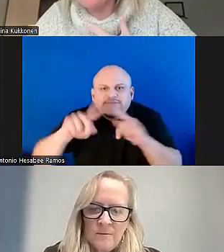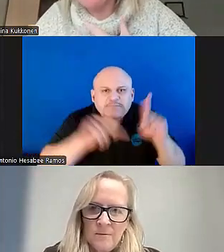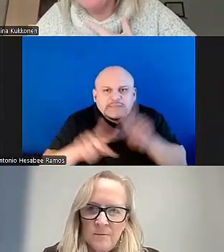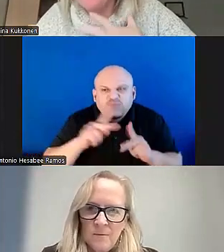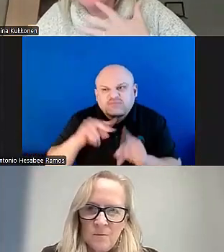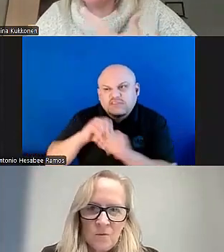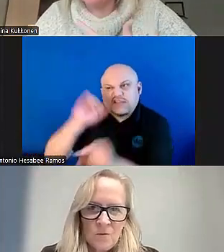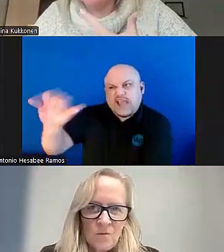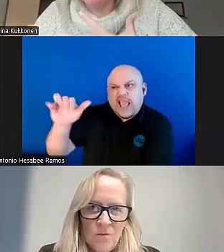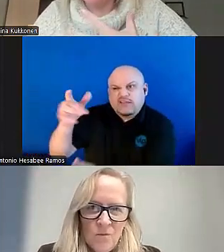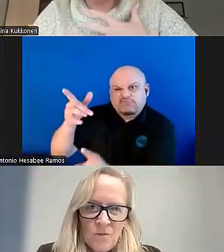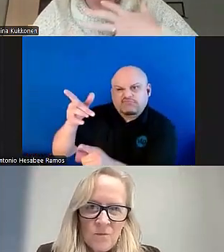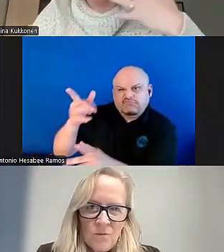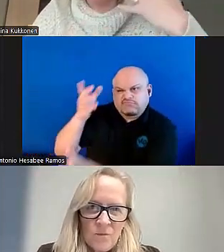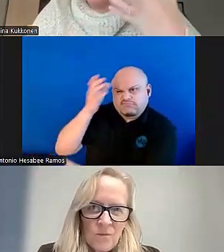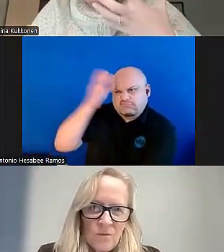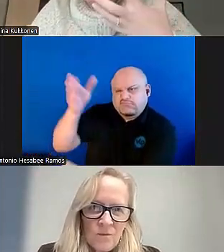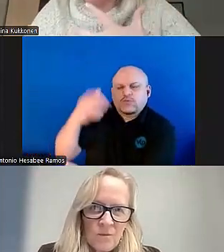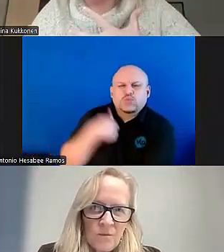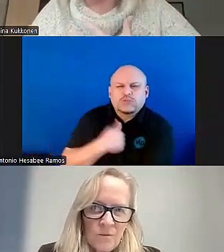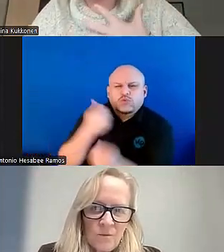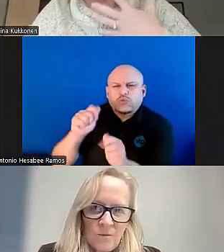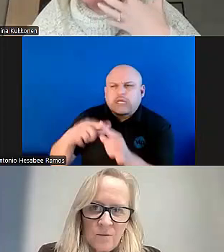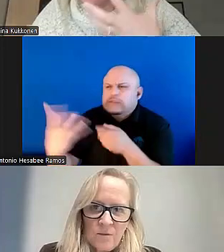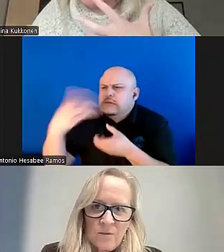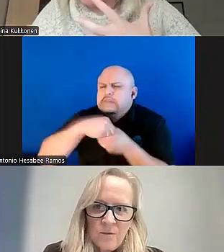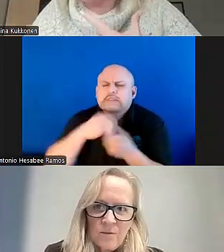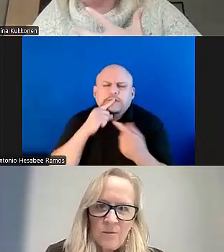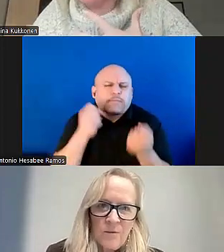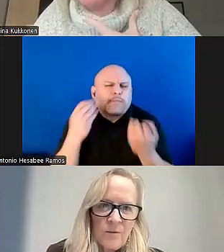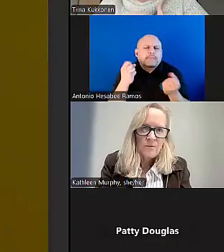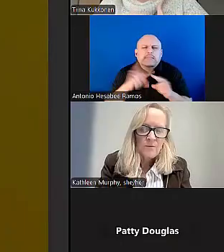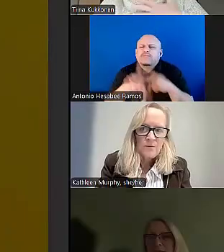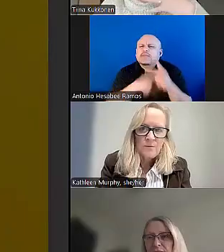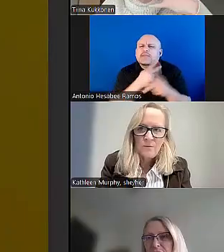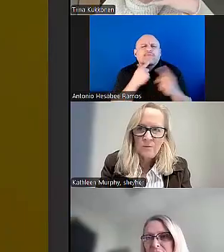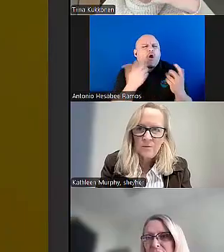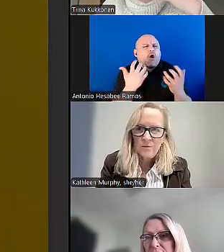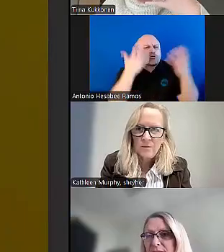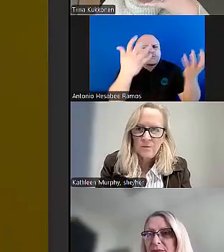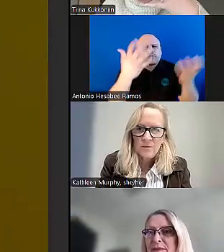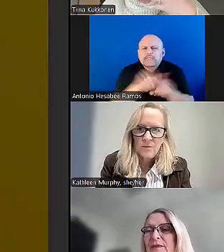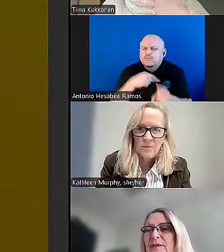to include as many different types of audiences as we possibly can and different ways of knowing,